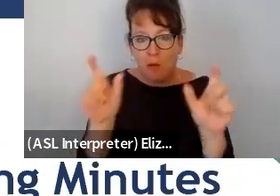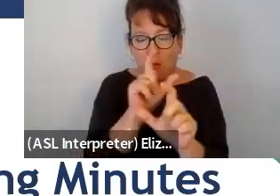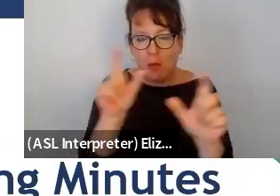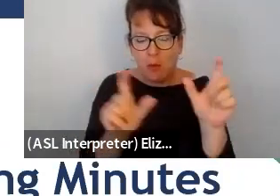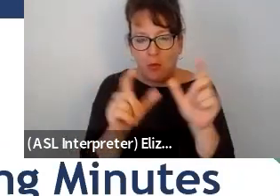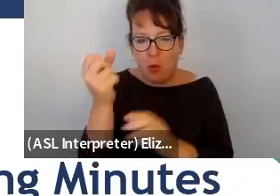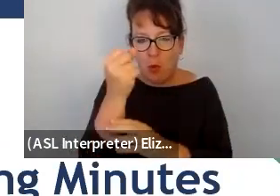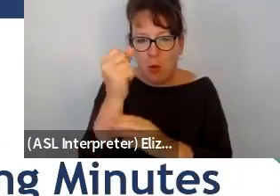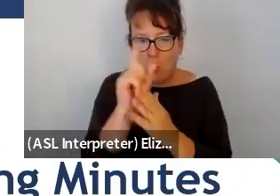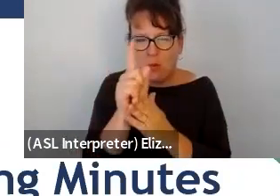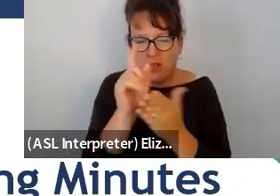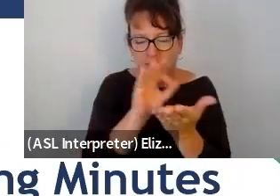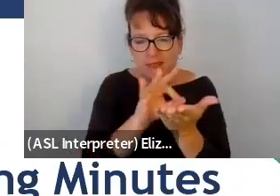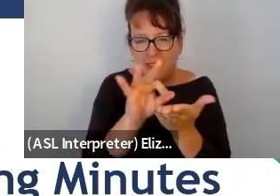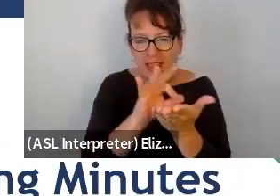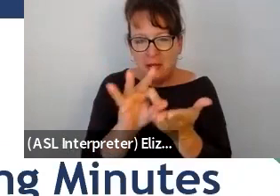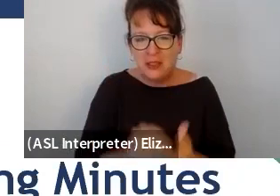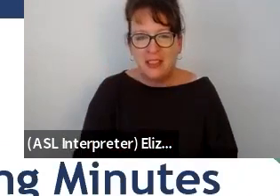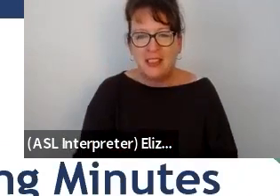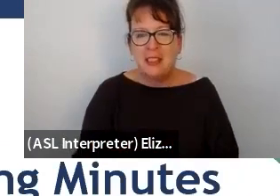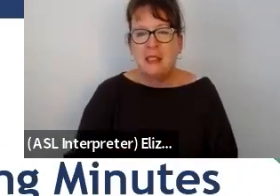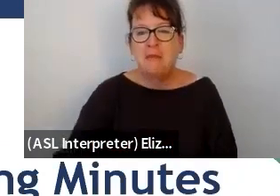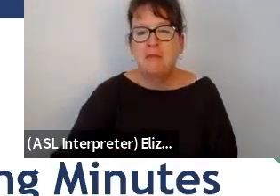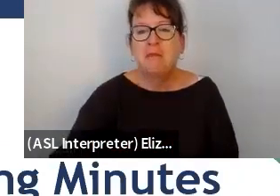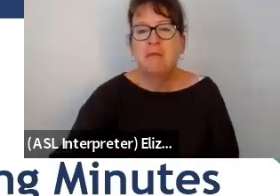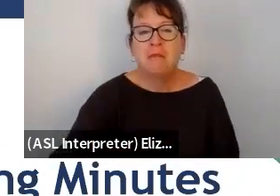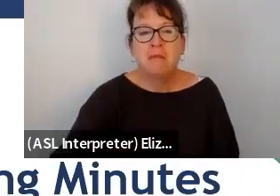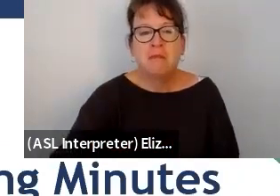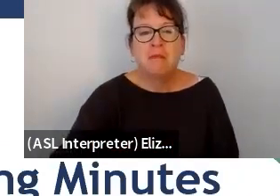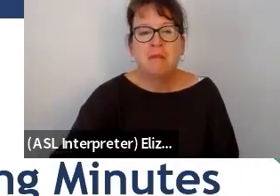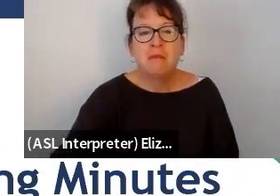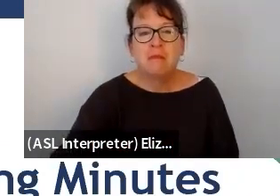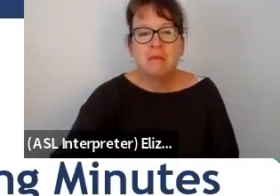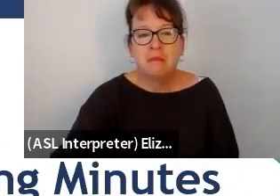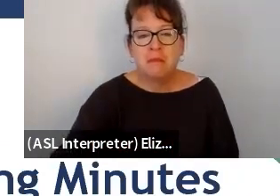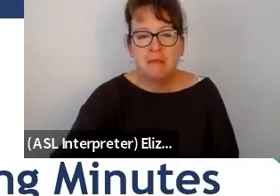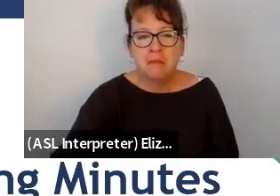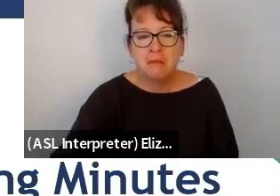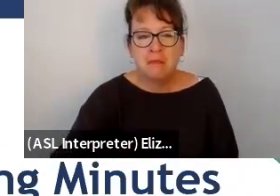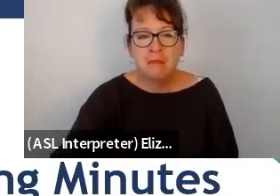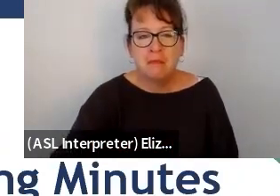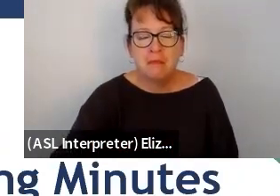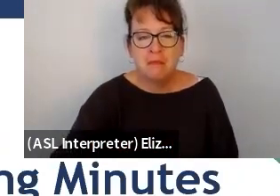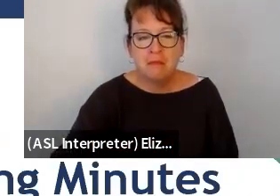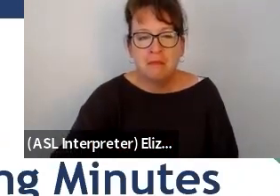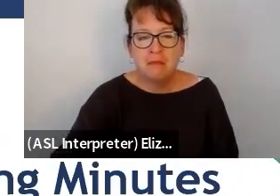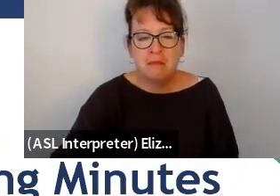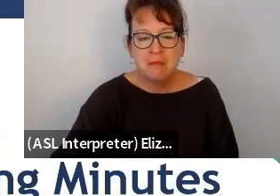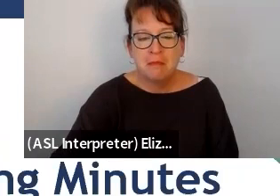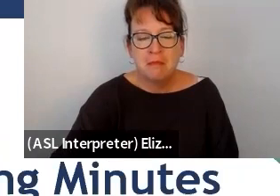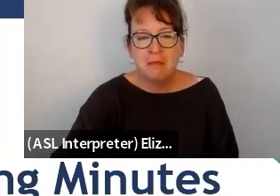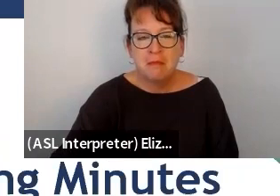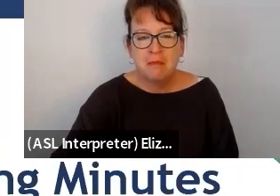guiding principles is improving the lives of folks that work and live near ports across this country.